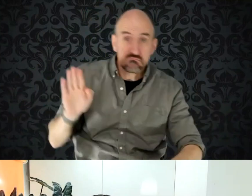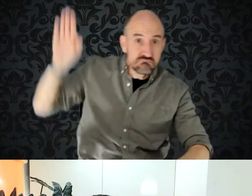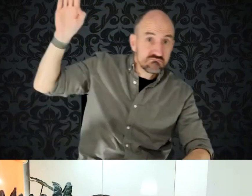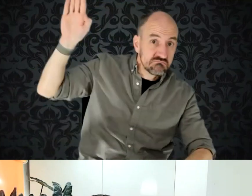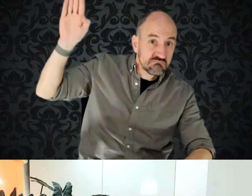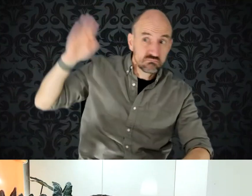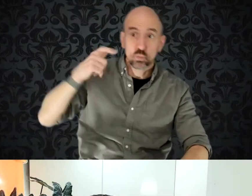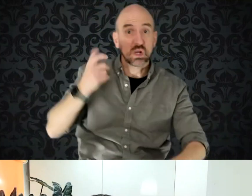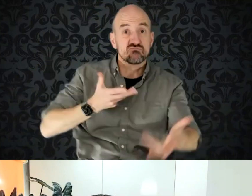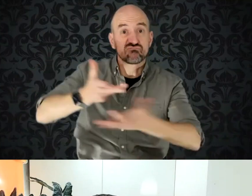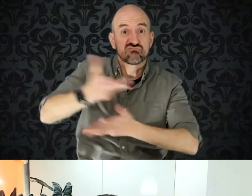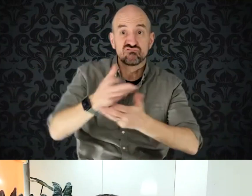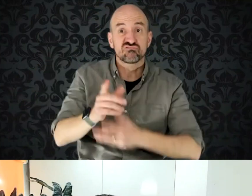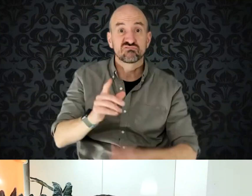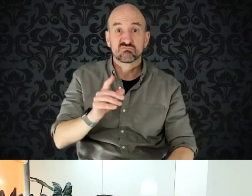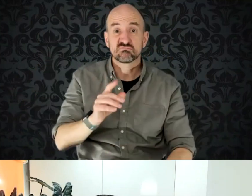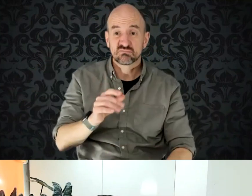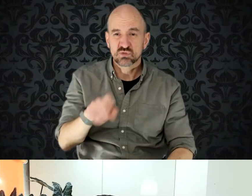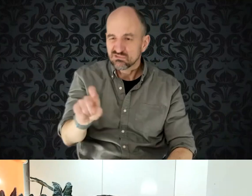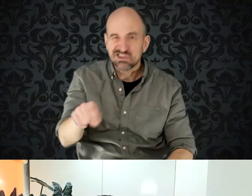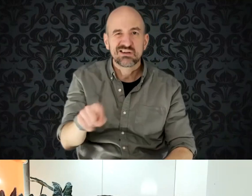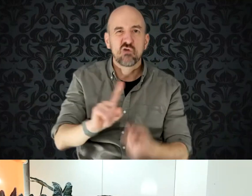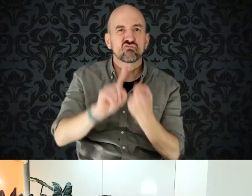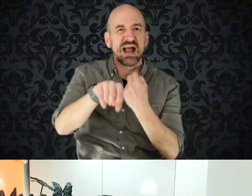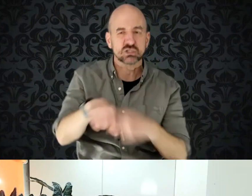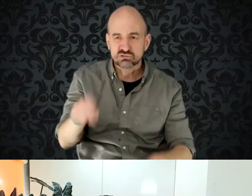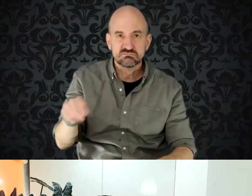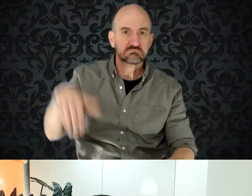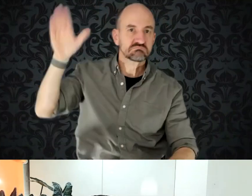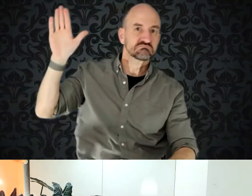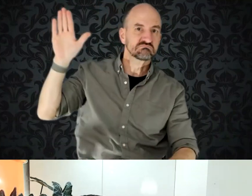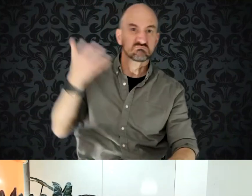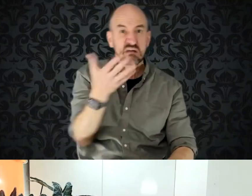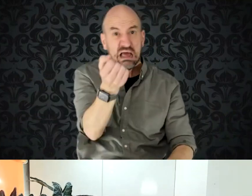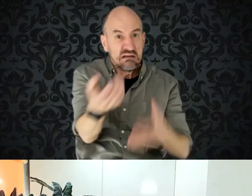is what gardening is all about at the end of the day. MICHELLE WILLIAMS: I